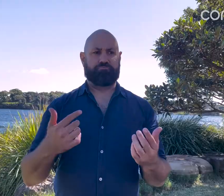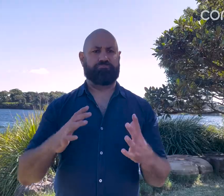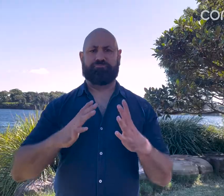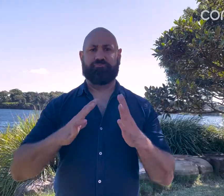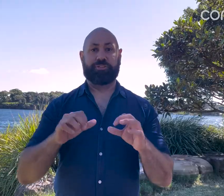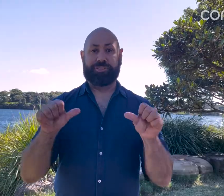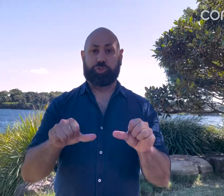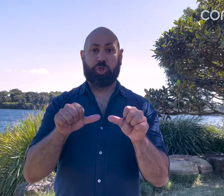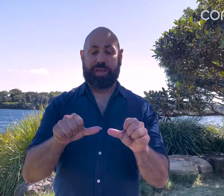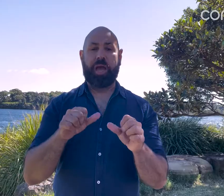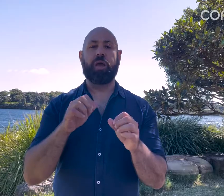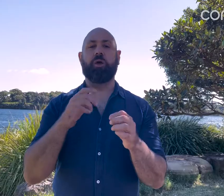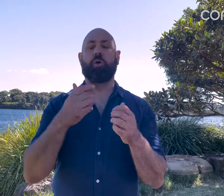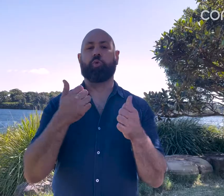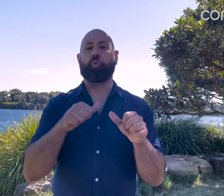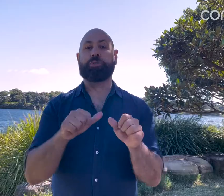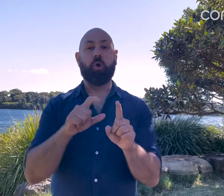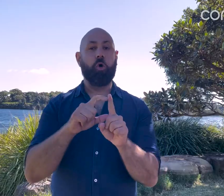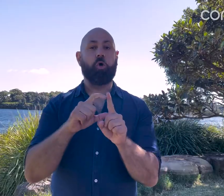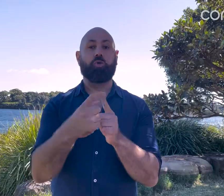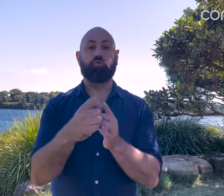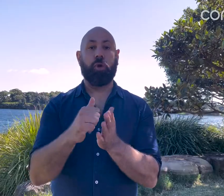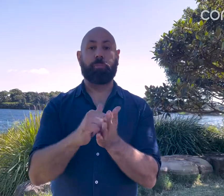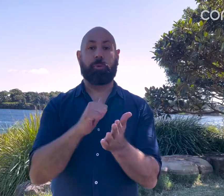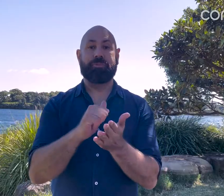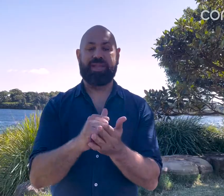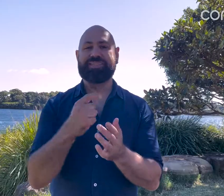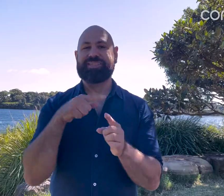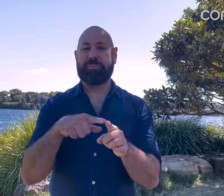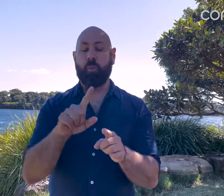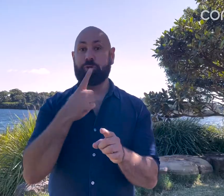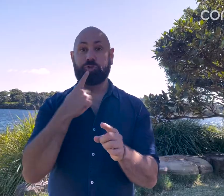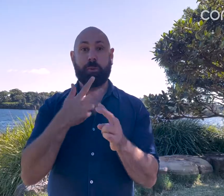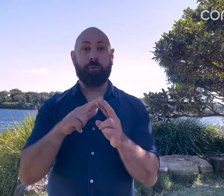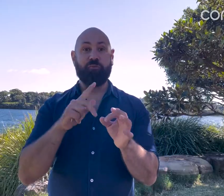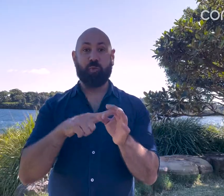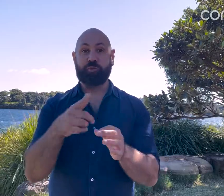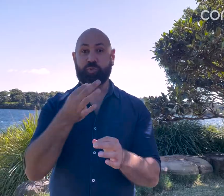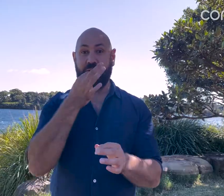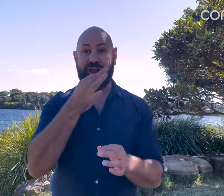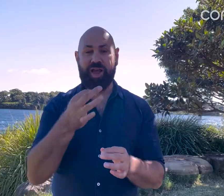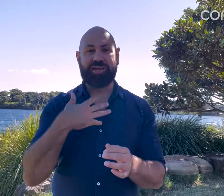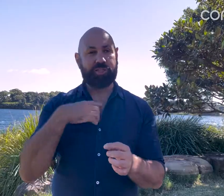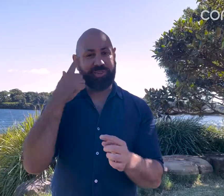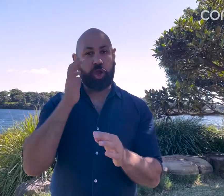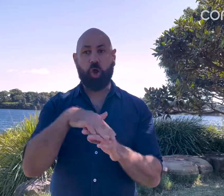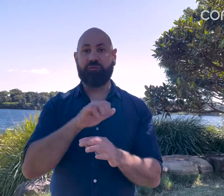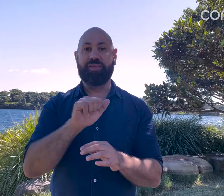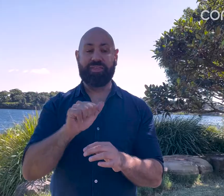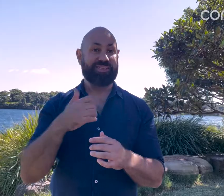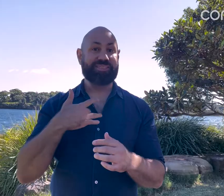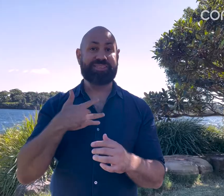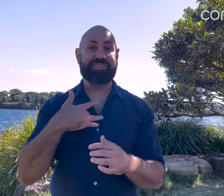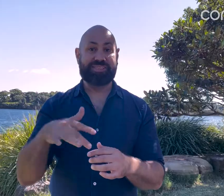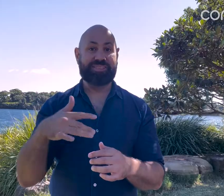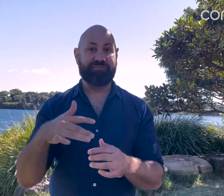Bearing in mind some topics may be sensitive, It is acceptable to use culturally appropriate questions to ask